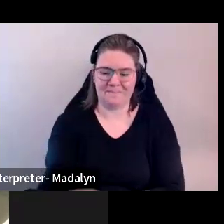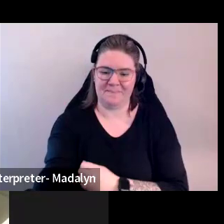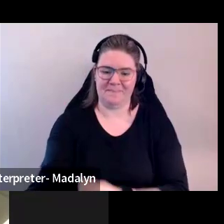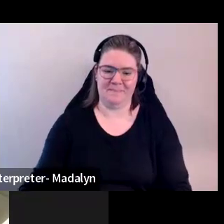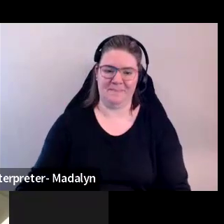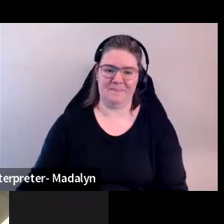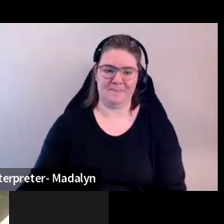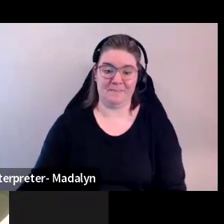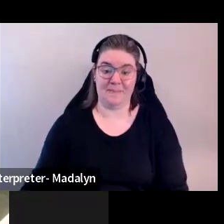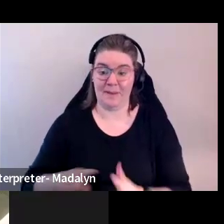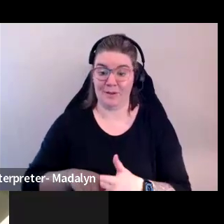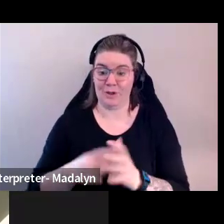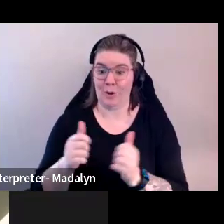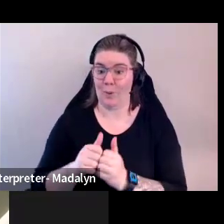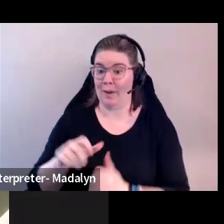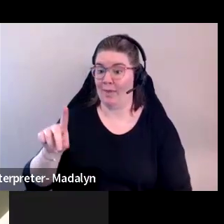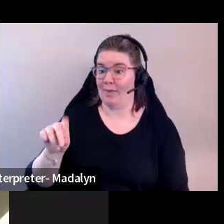Don Dew: We can start with Don, if you want to.